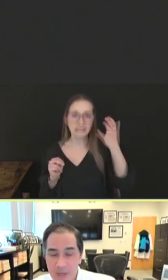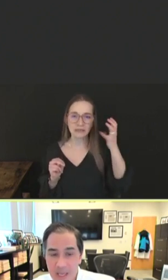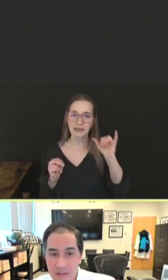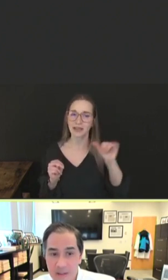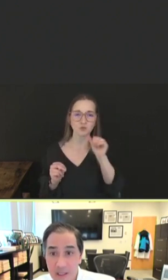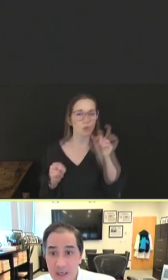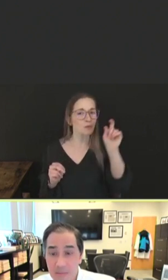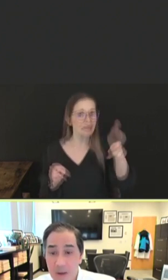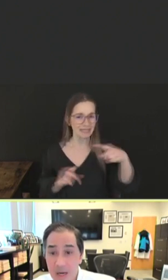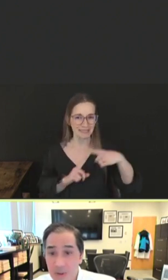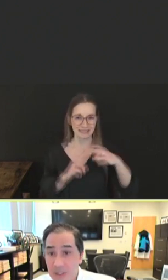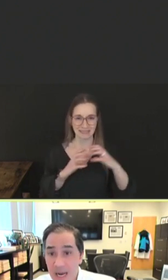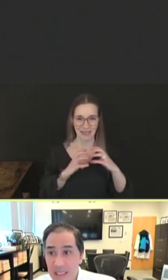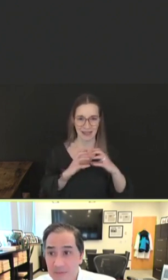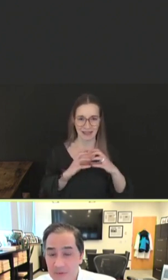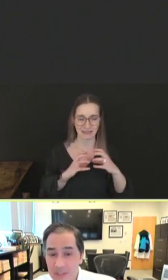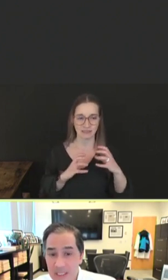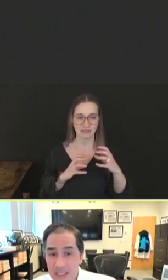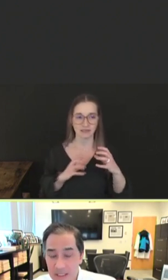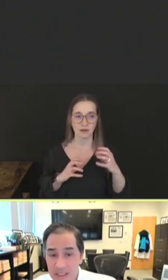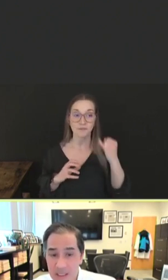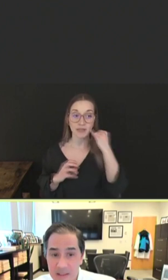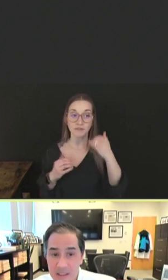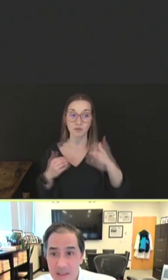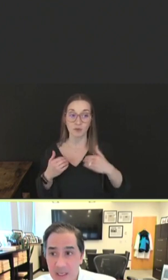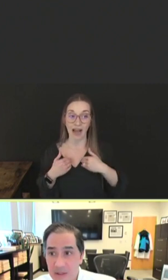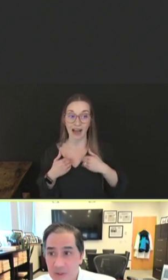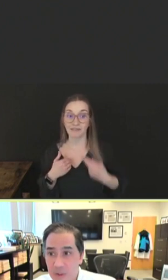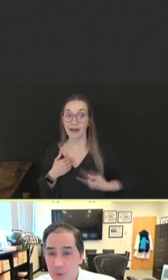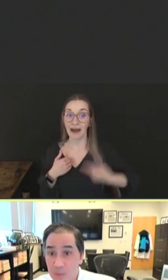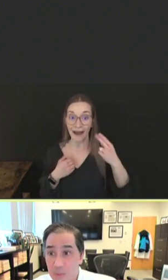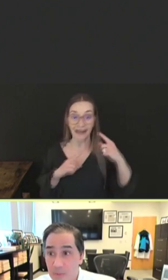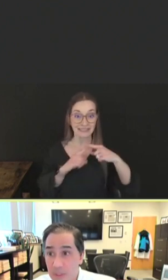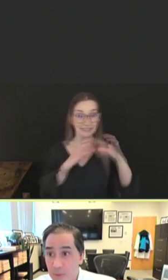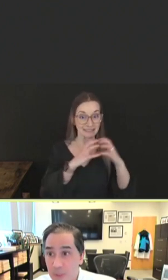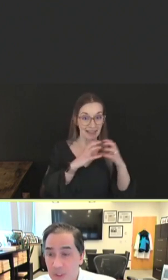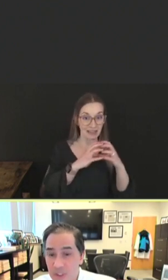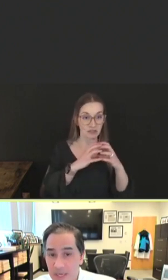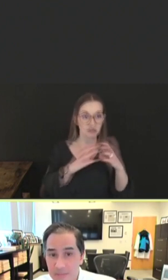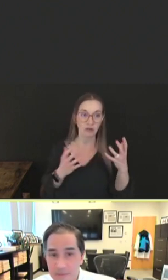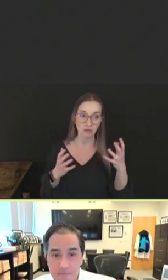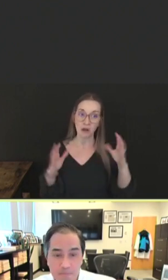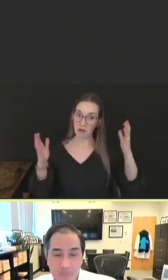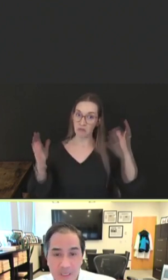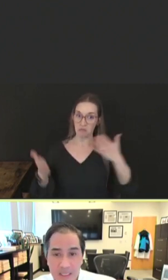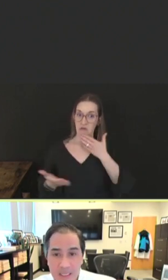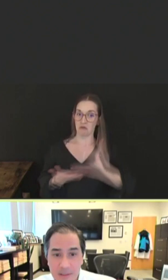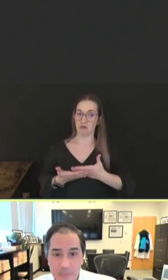you had moderate to high levels of CD8 T cells, then you were in pretty good shape. Next slide.